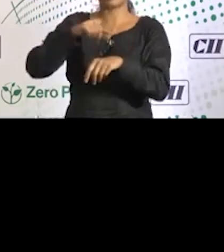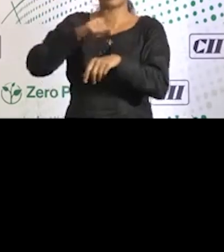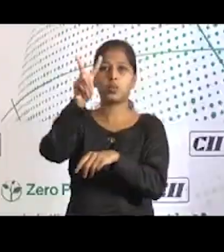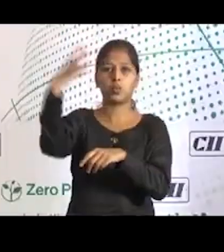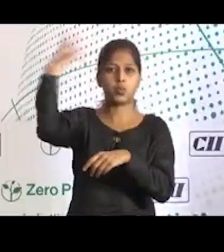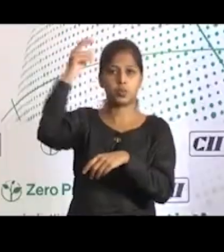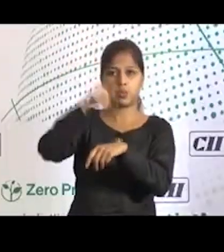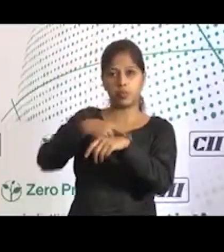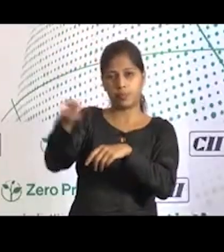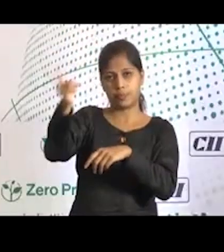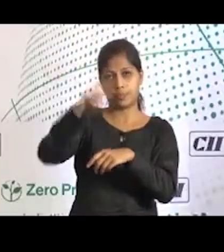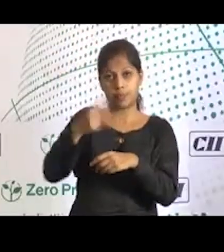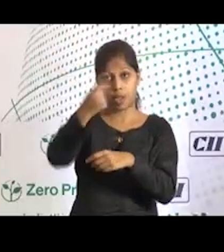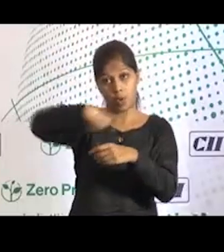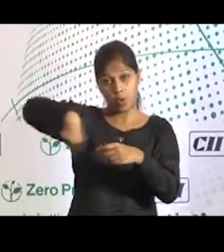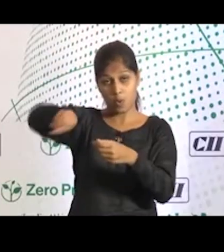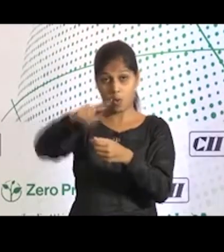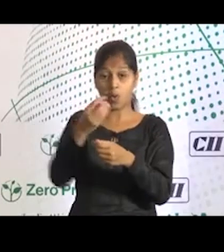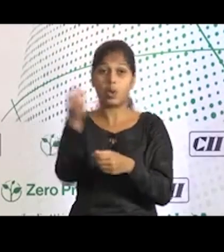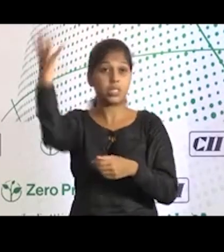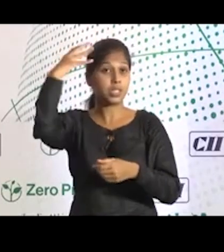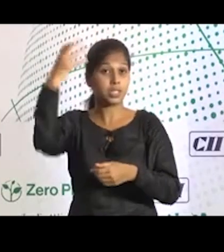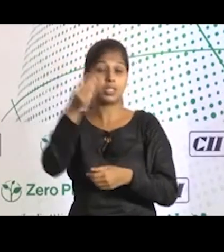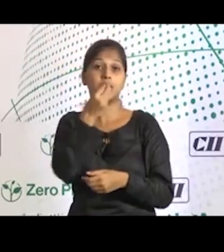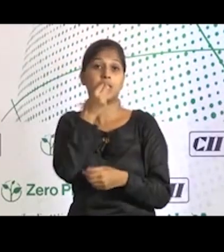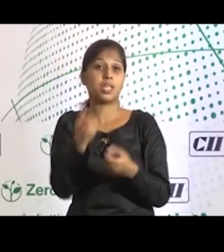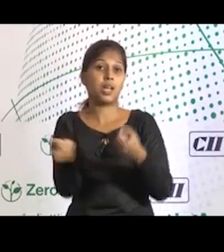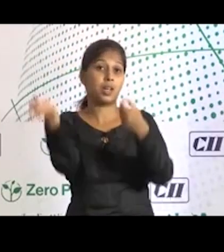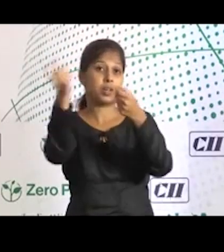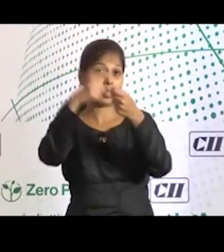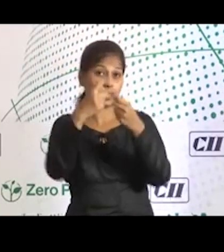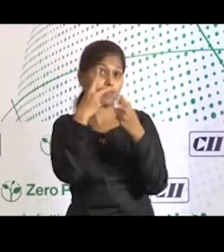So please enjoy lunch and see you soon.